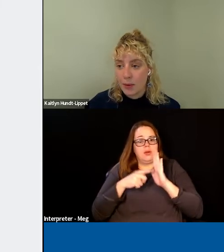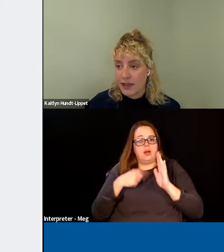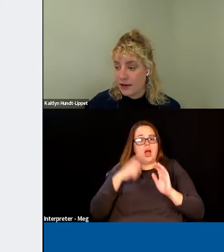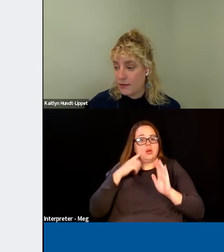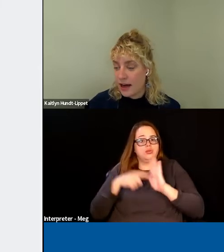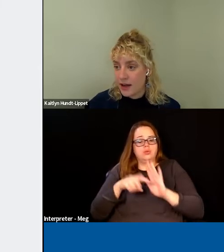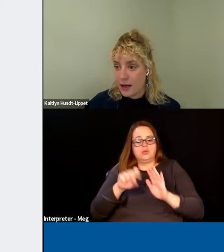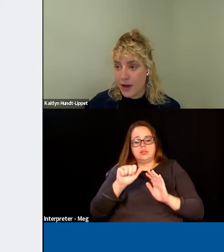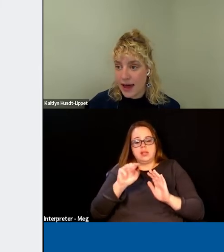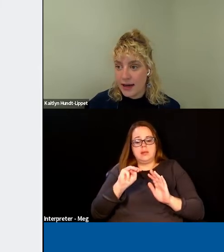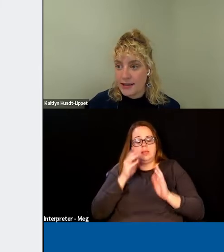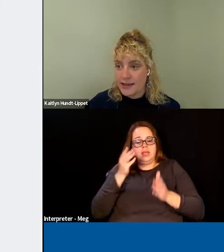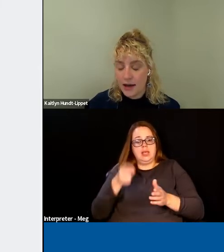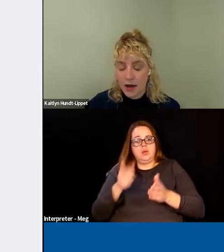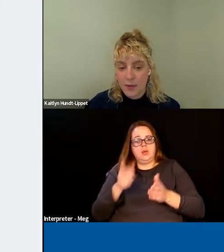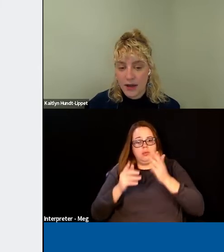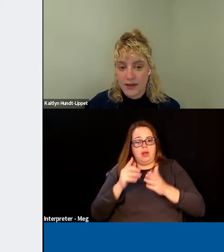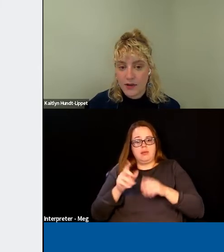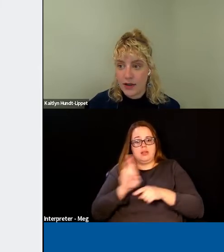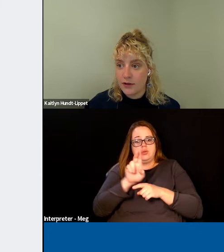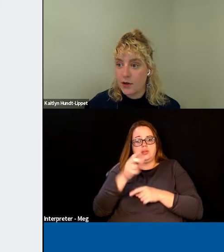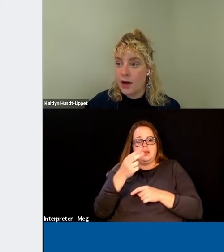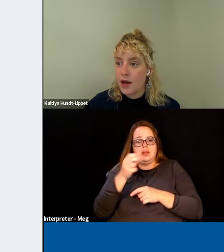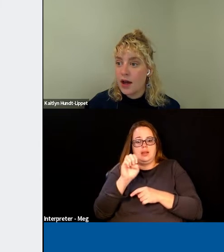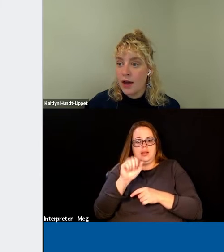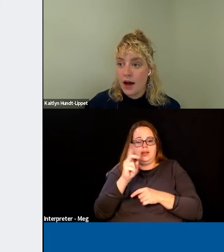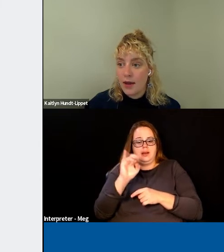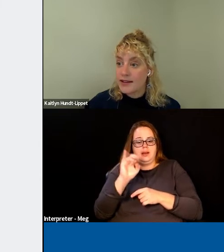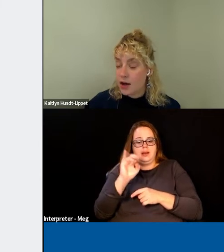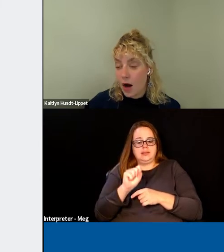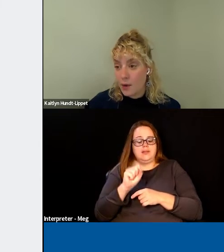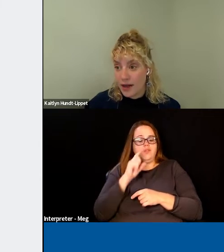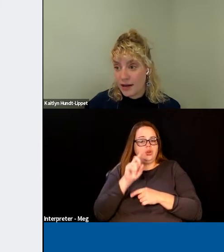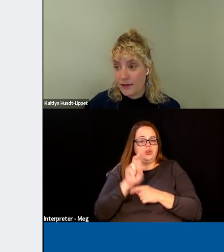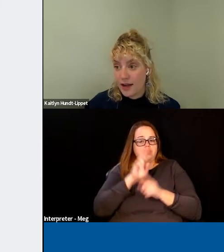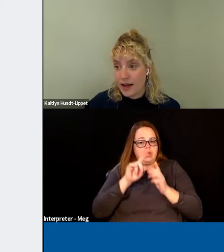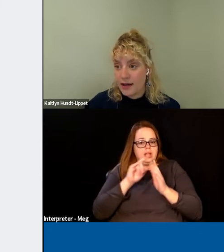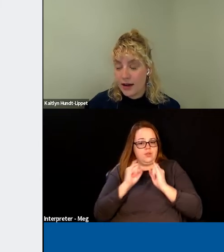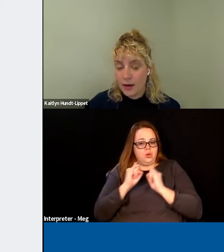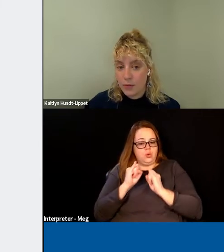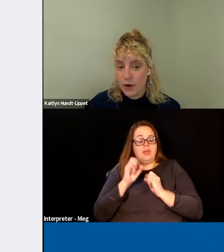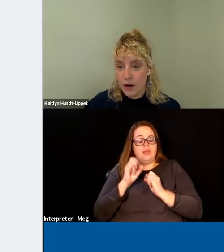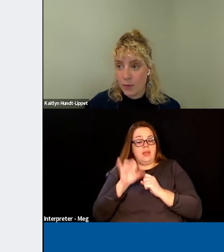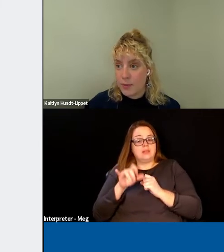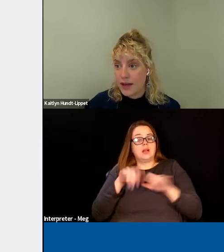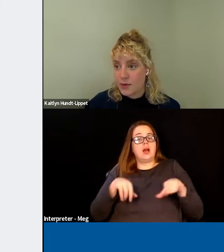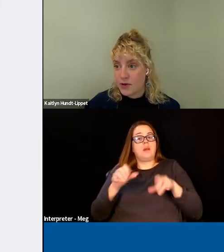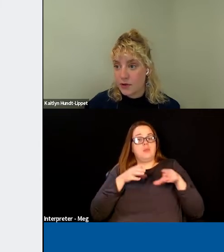he'll probably navigate by headings in this user interview. That's a common way to navigate on a webpage